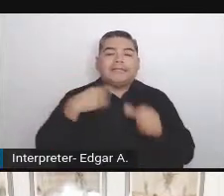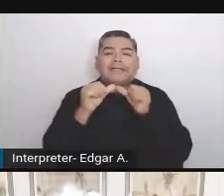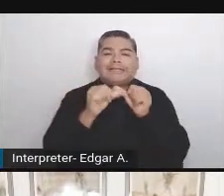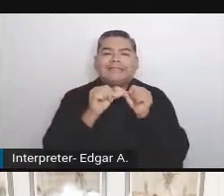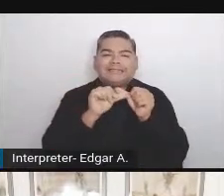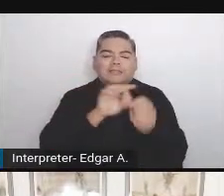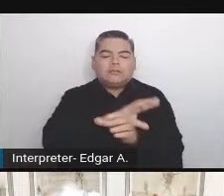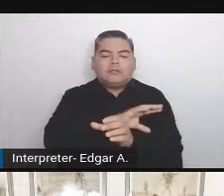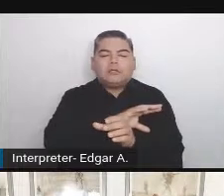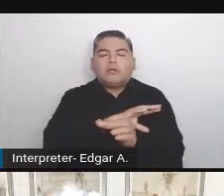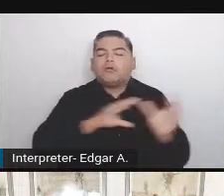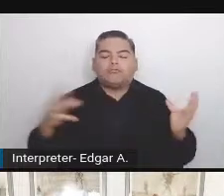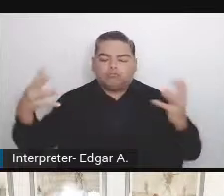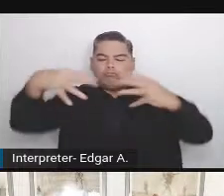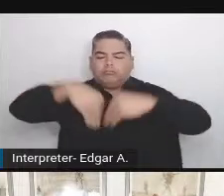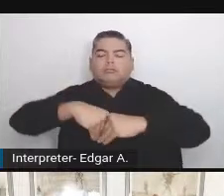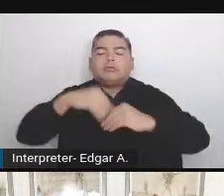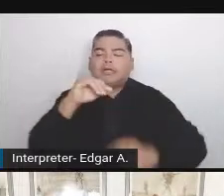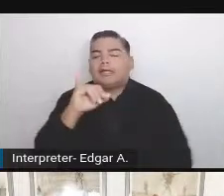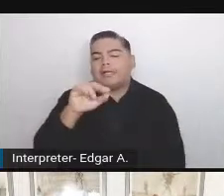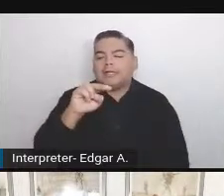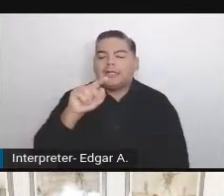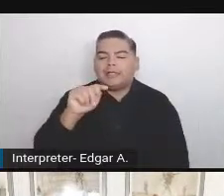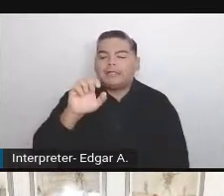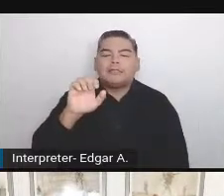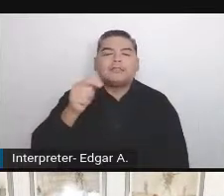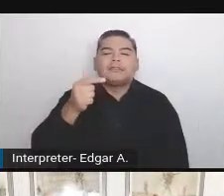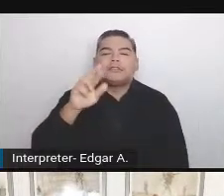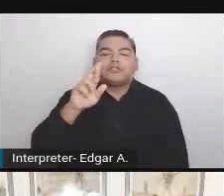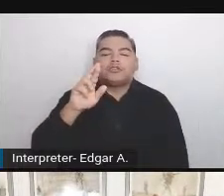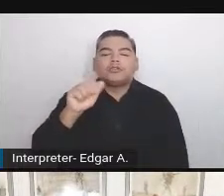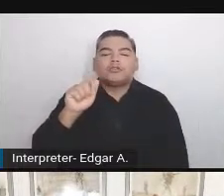CI / CD. S continuous